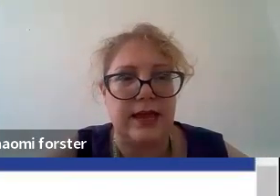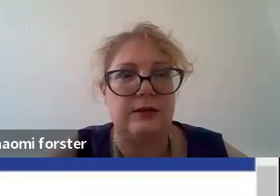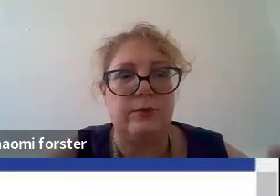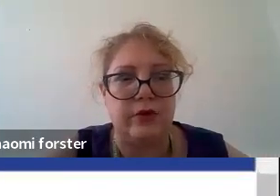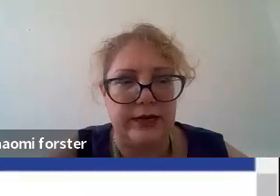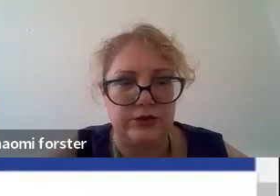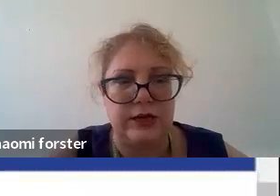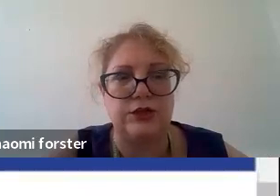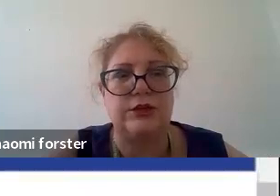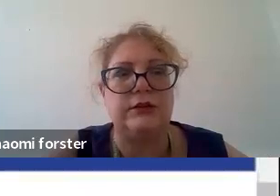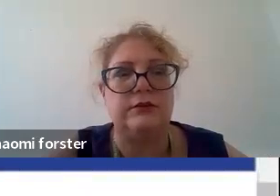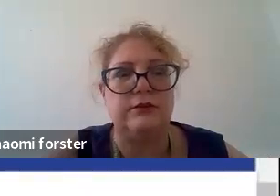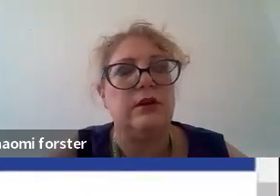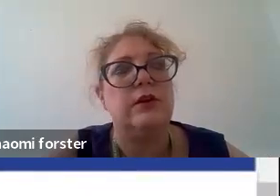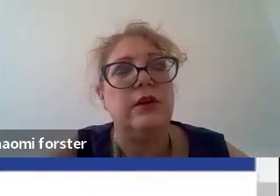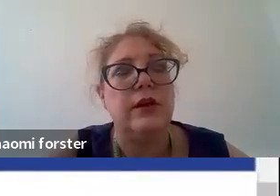Again, we've got an introduction.